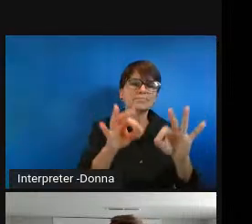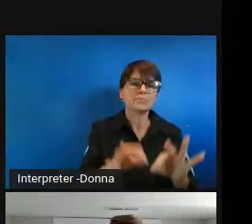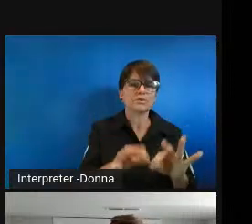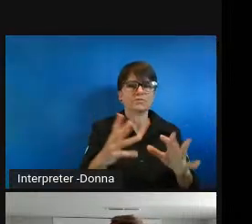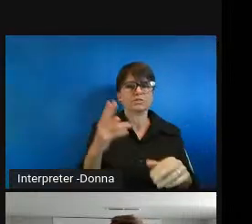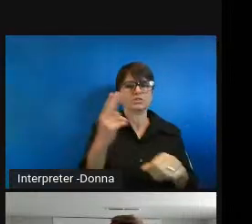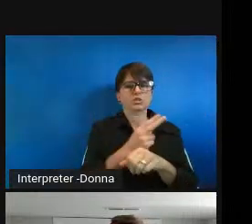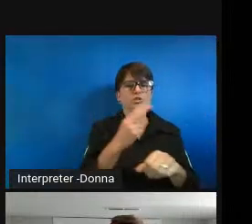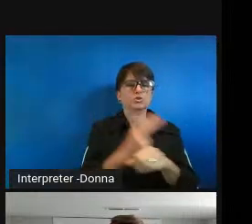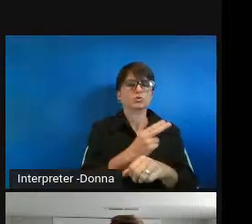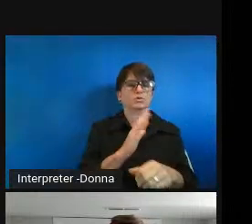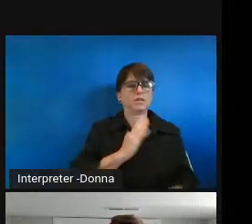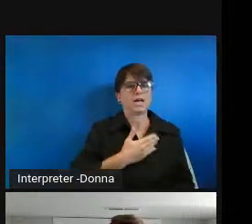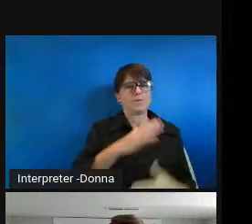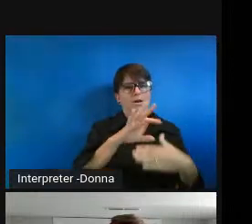on a migratory path to one of these experiences,